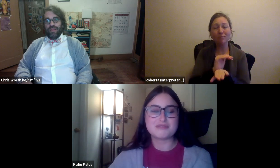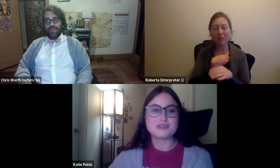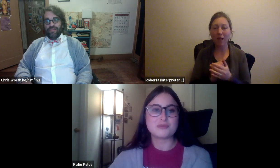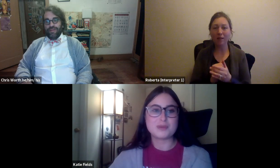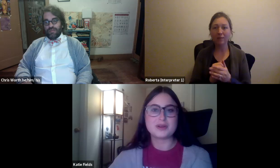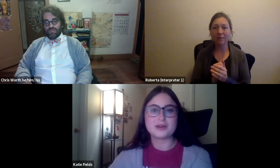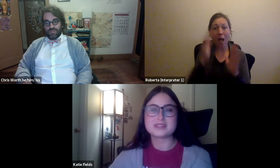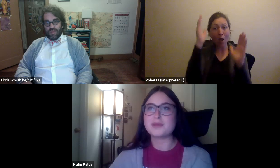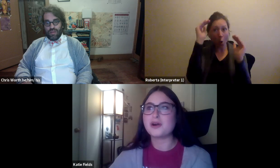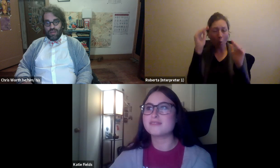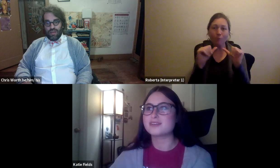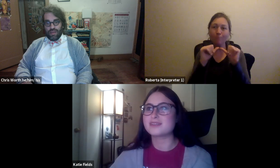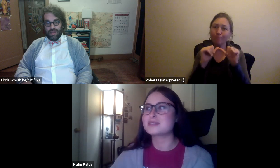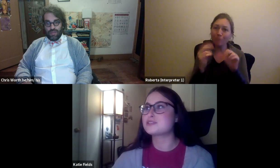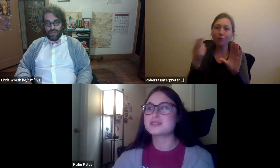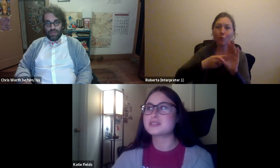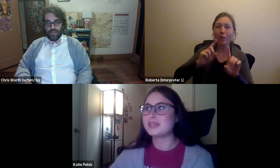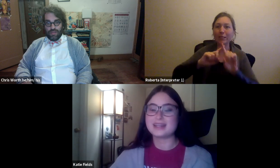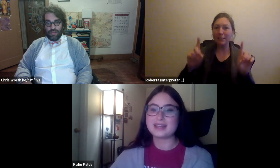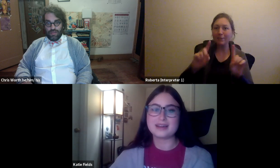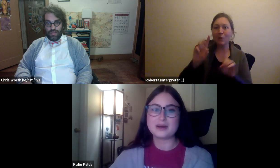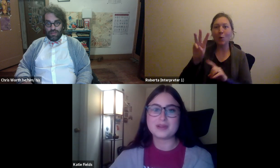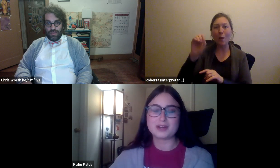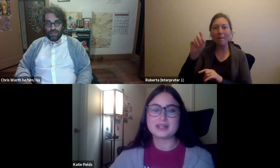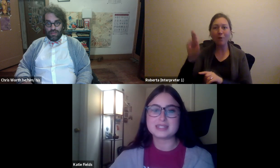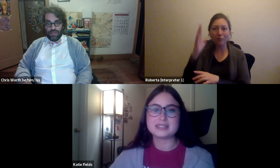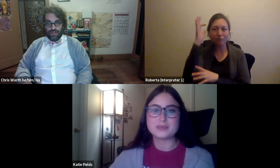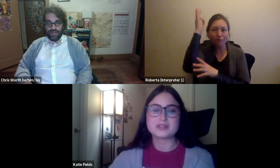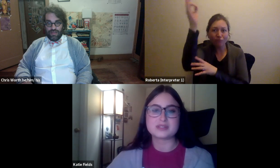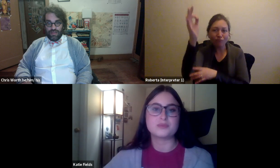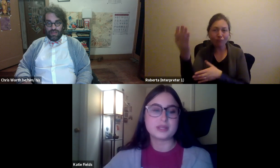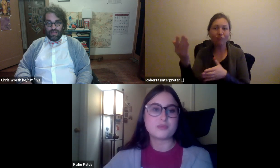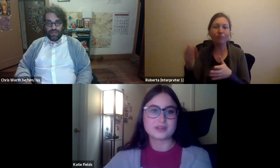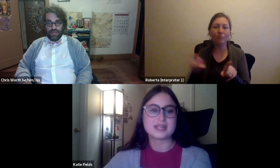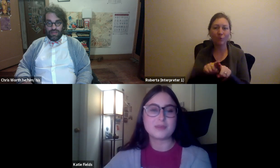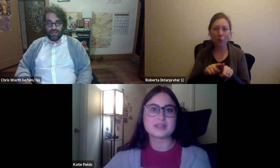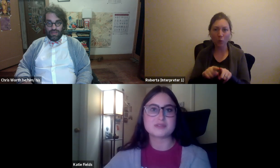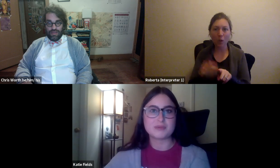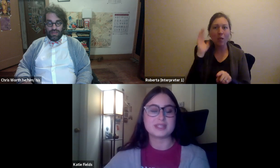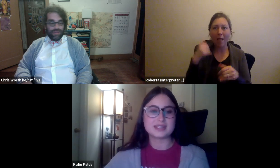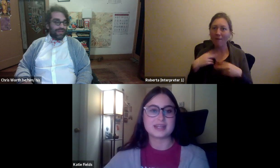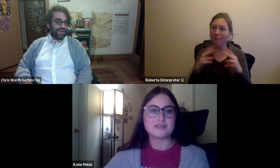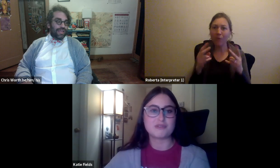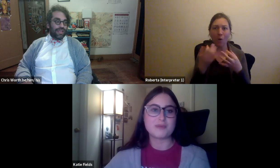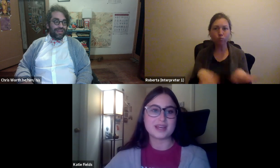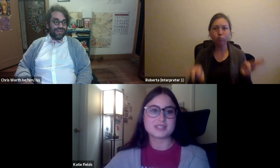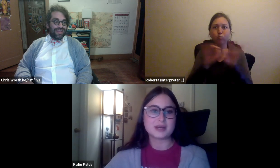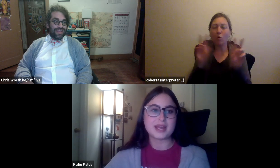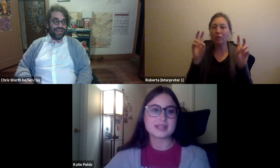future webinars that we offer. This is just the beginning and we're going to dig deep into some really important topics and I'm happy for what else we have next.